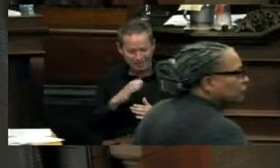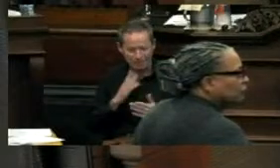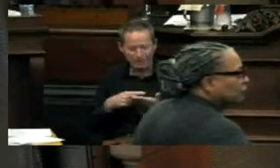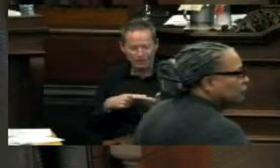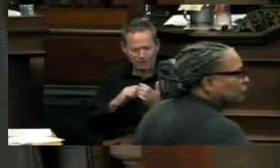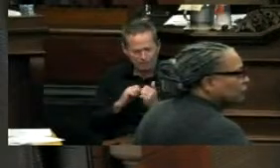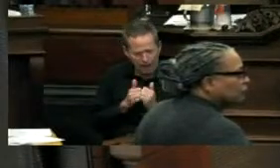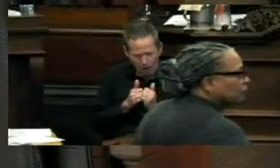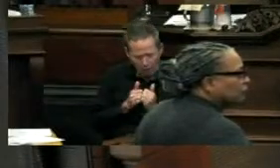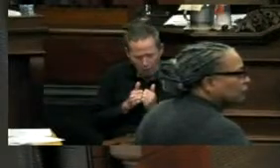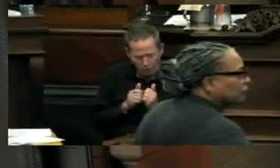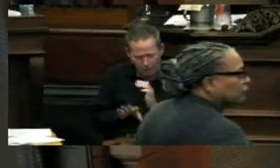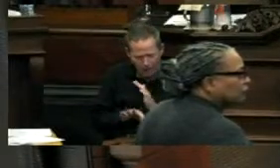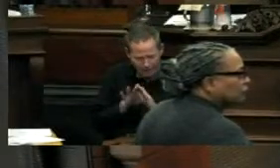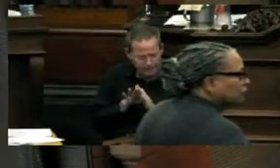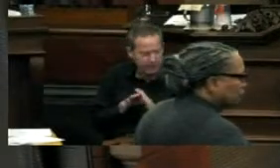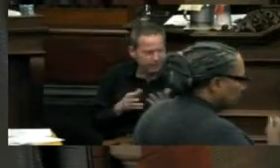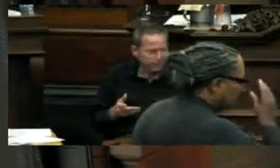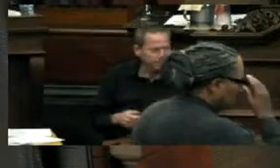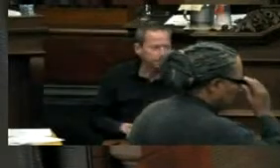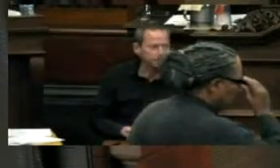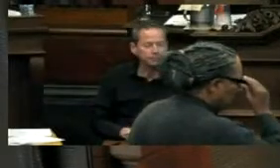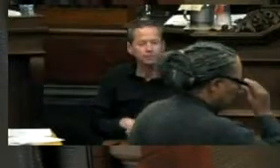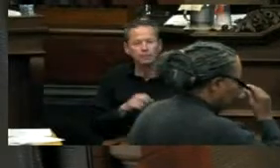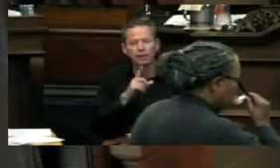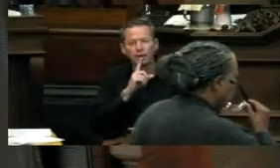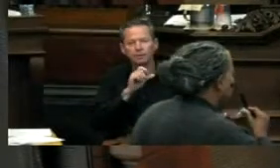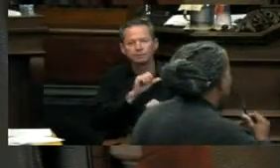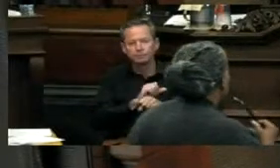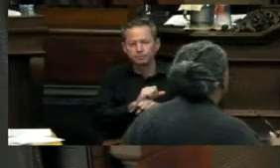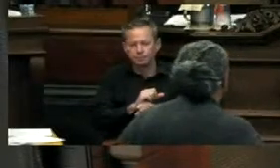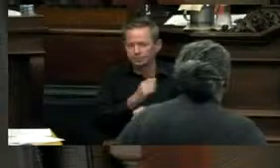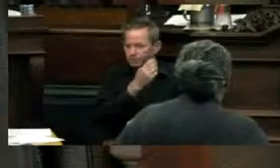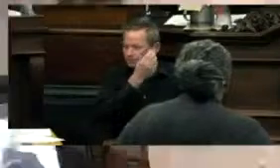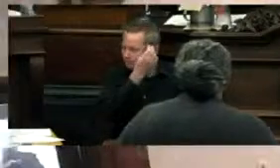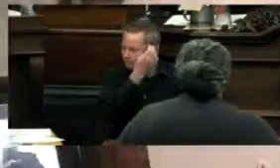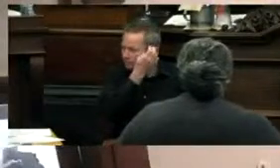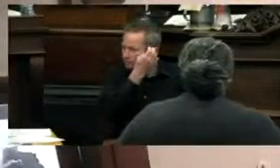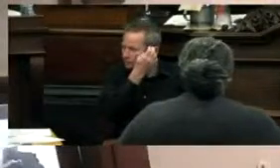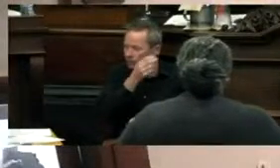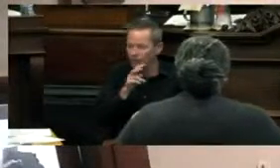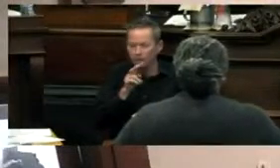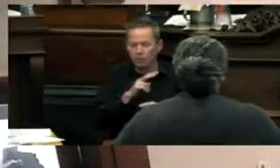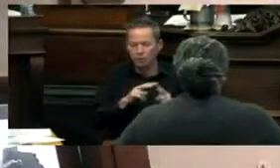council, we would obviously have a conversation about nuts and